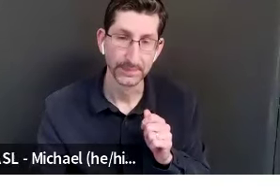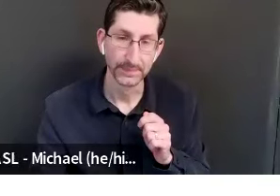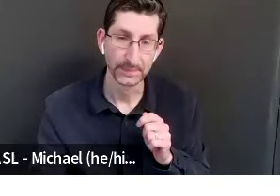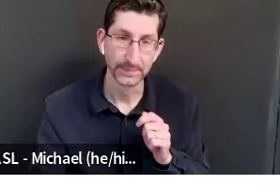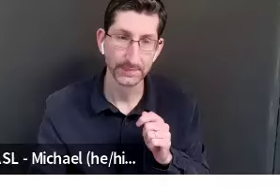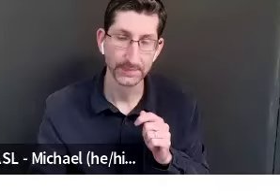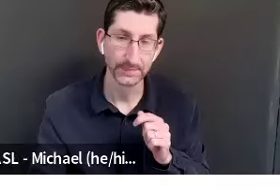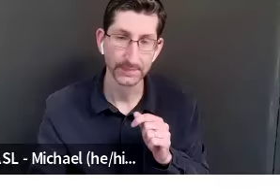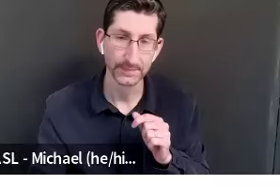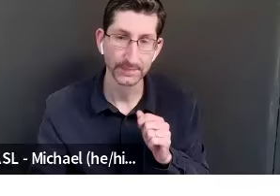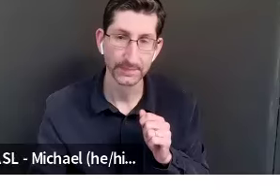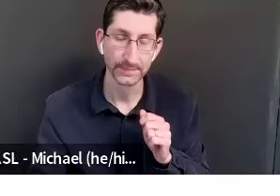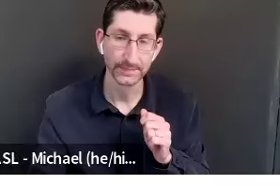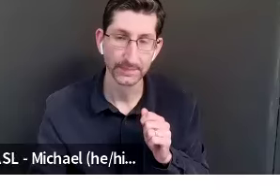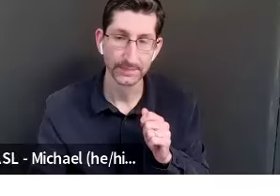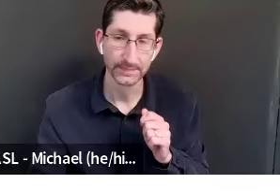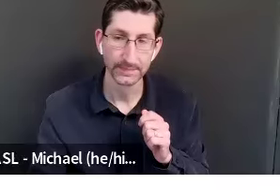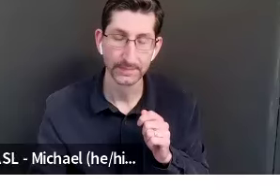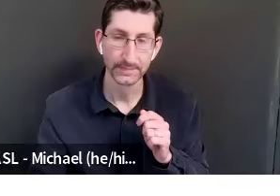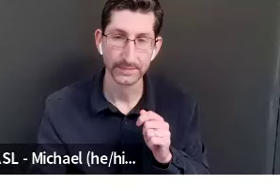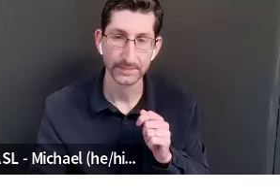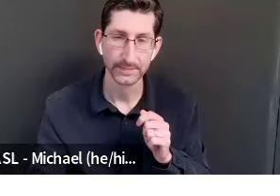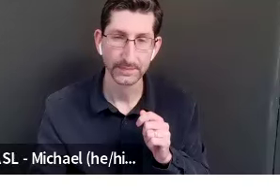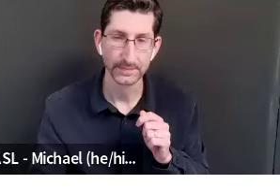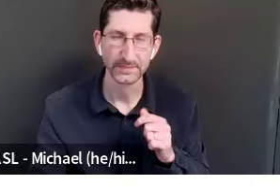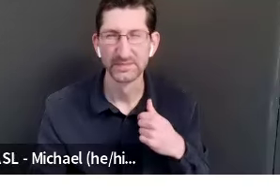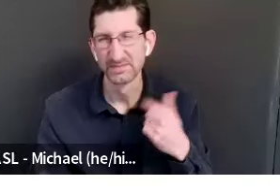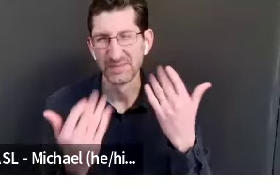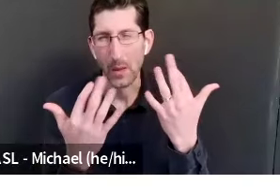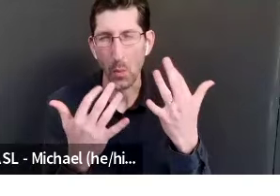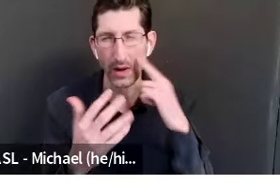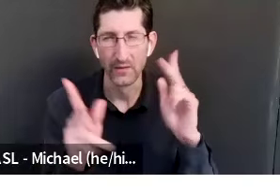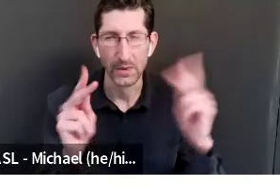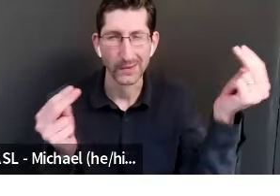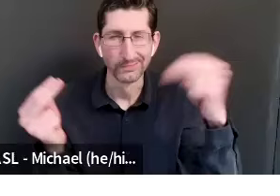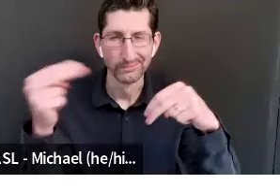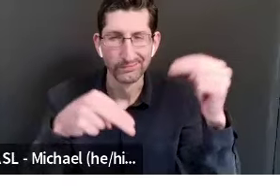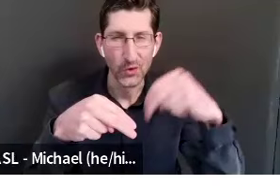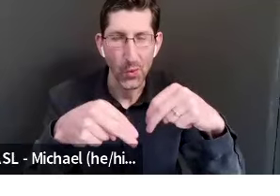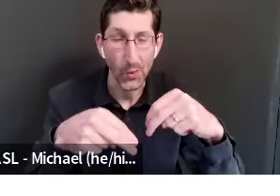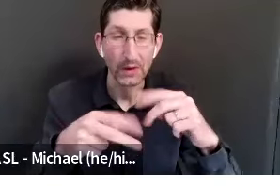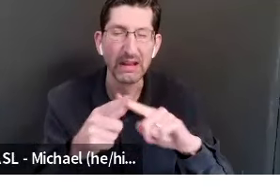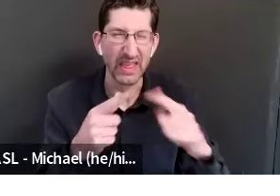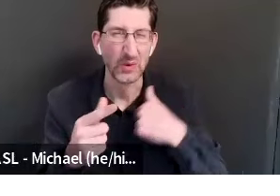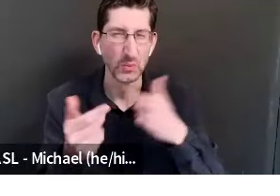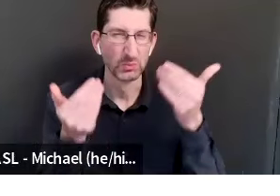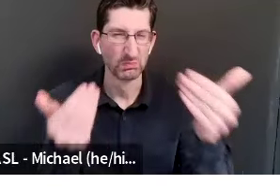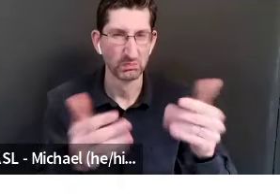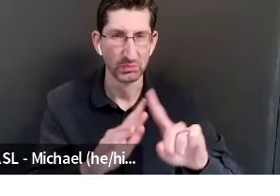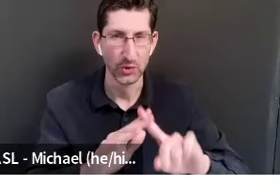WELCOME.